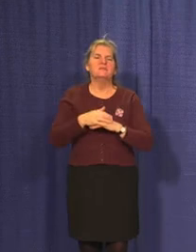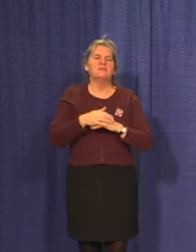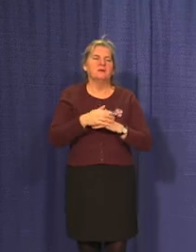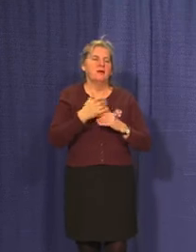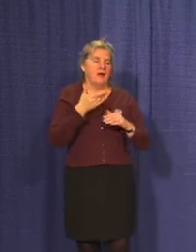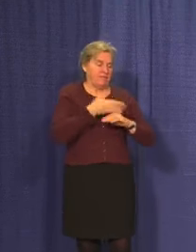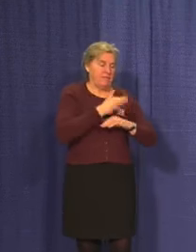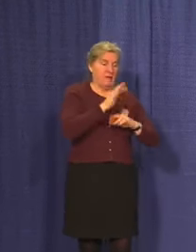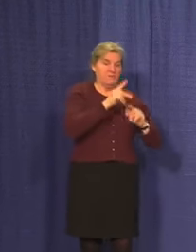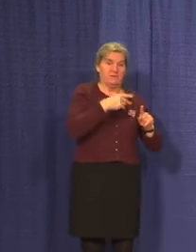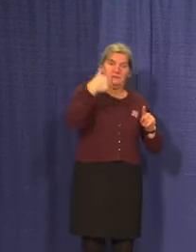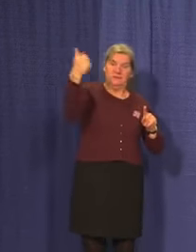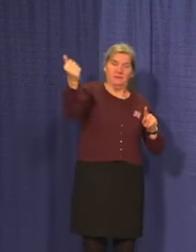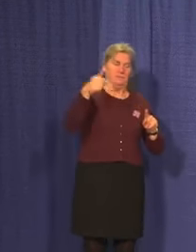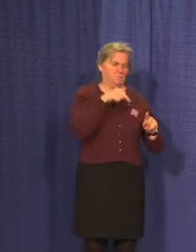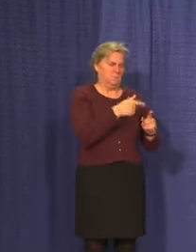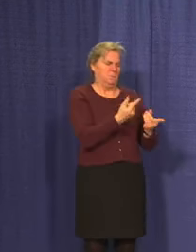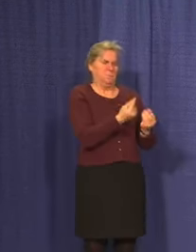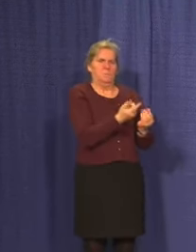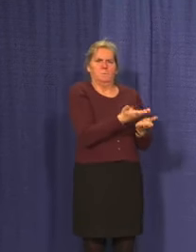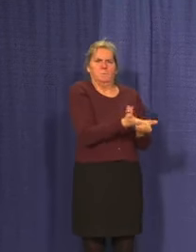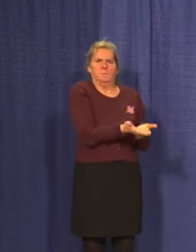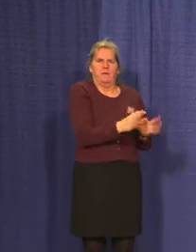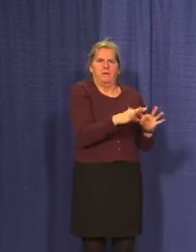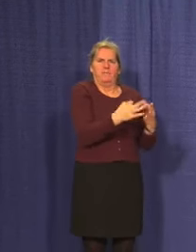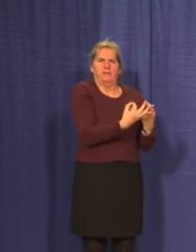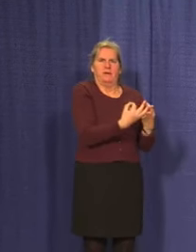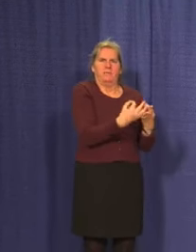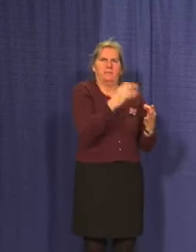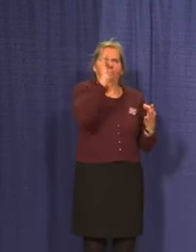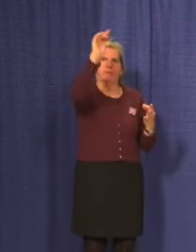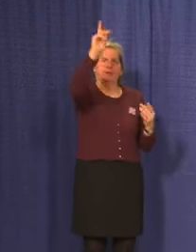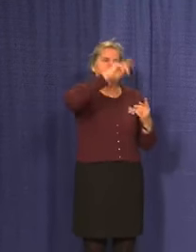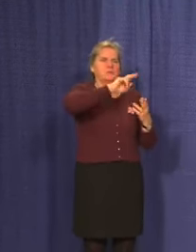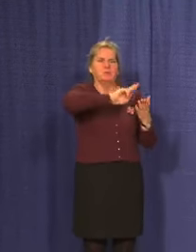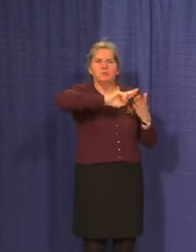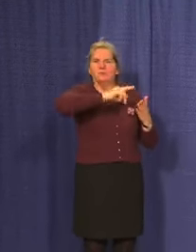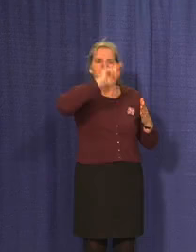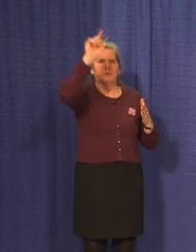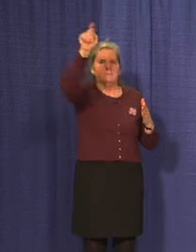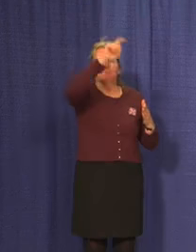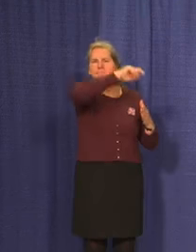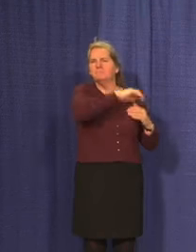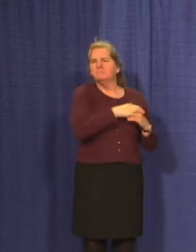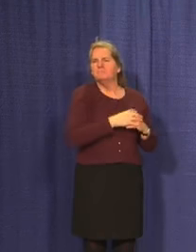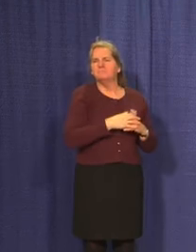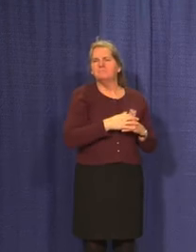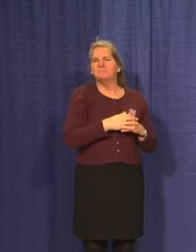LEAVES FOR UNIVERSITY TO WHEREVER THEY HAVE COME FROM.